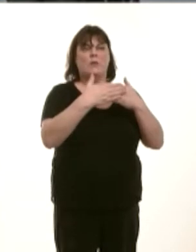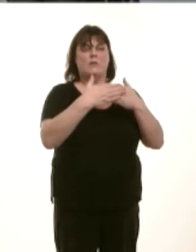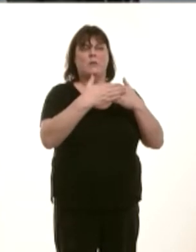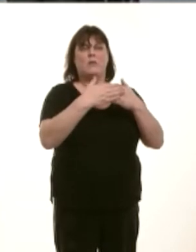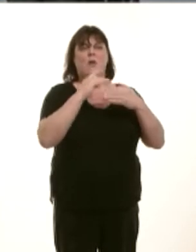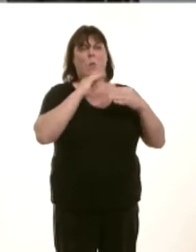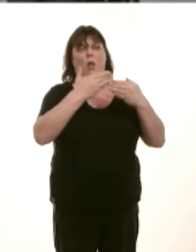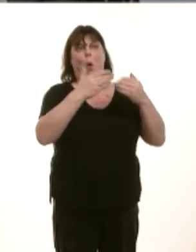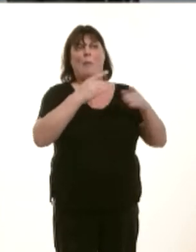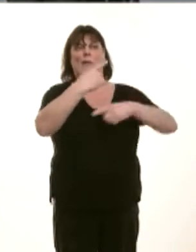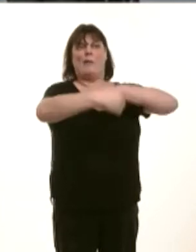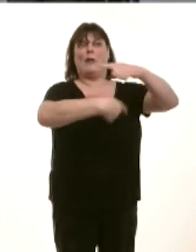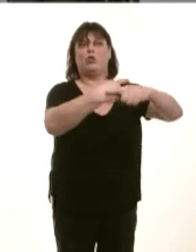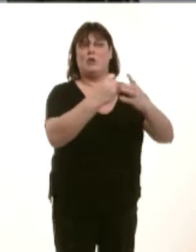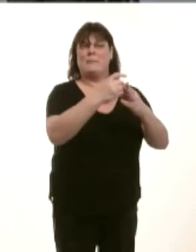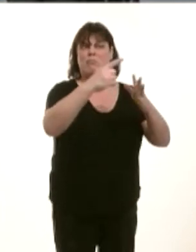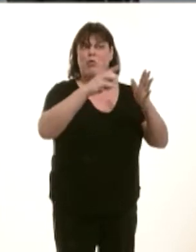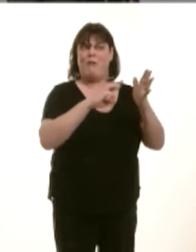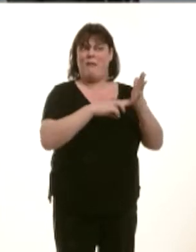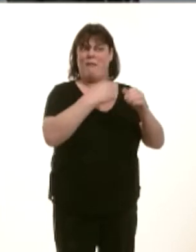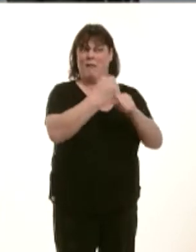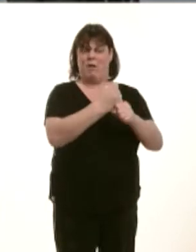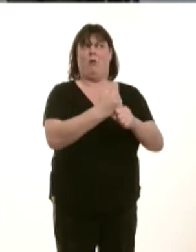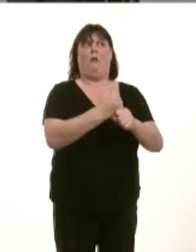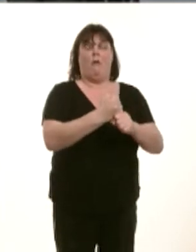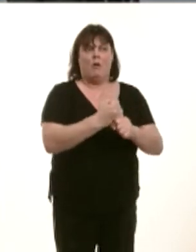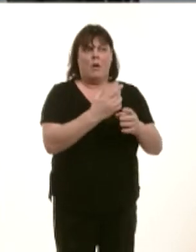us. We know that, as a result of Valleys lines electrification, there will be other bridges